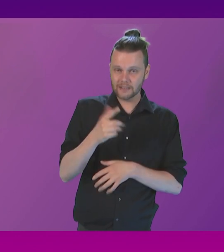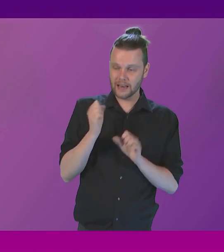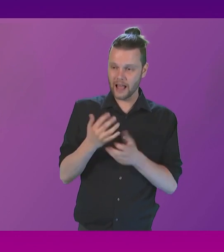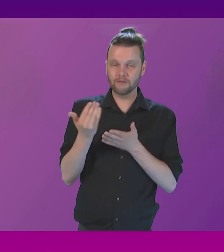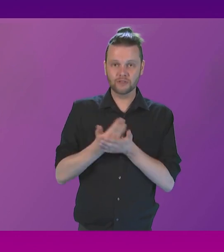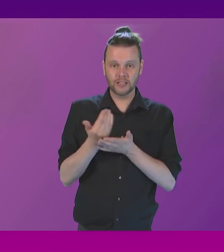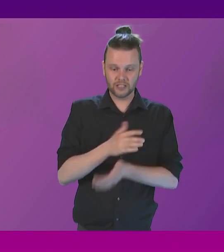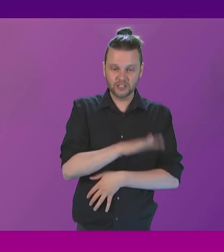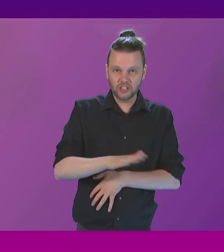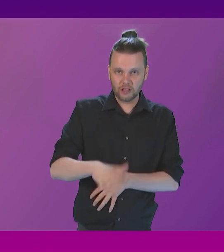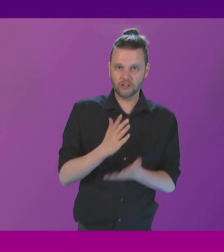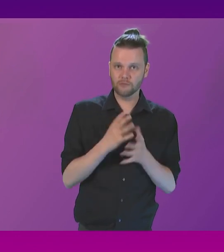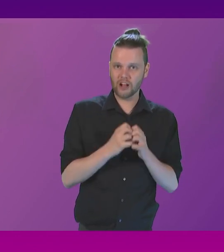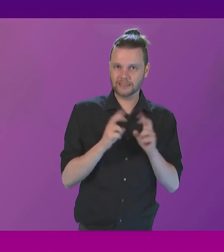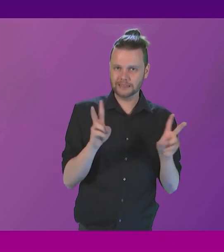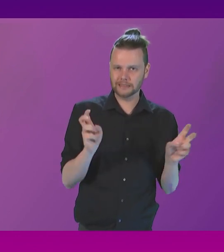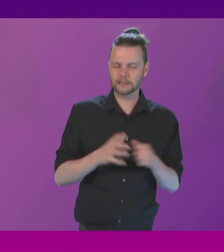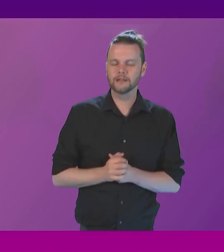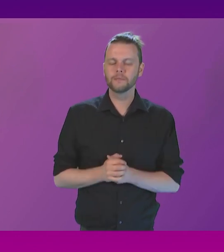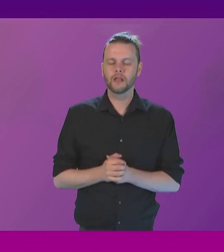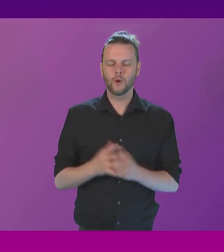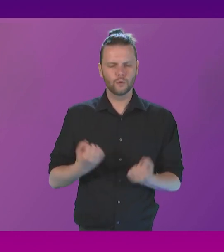as children in practice. It strongly recommends that the Scottish Government